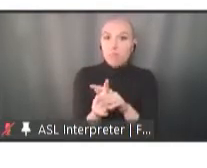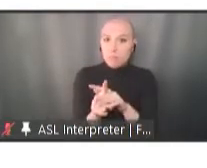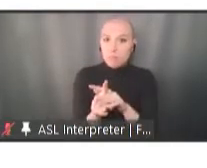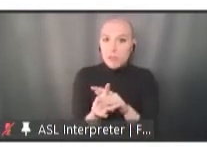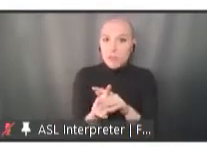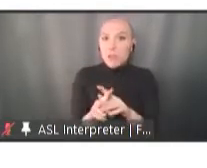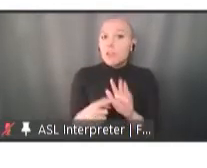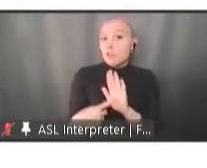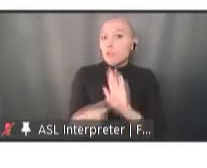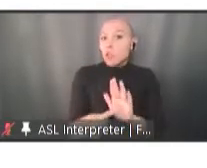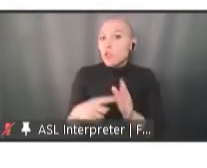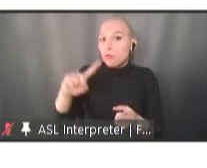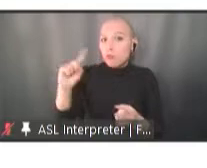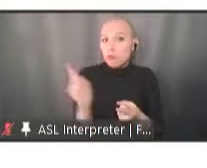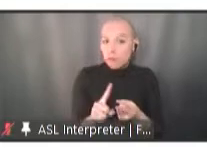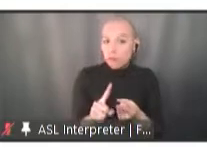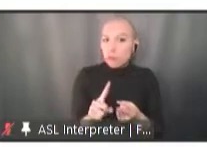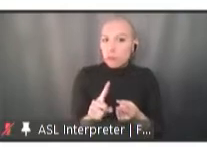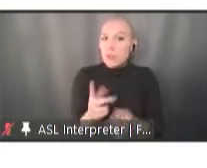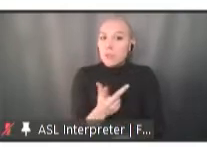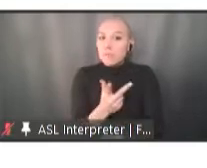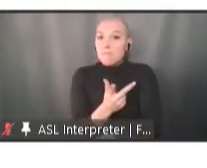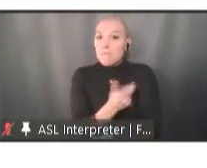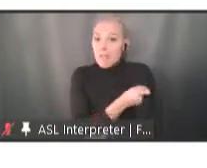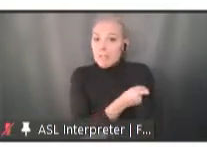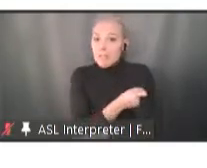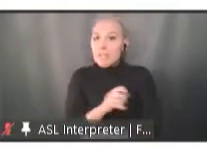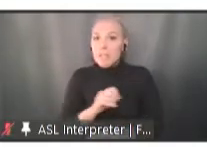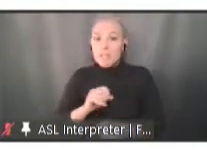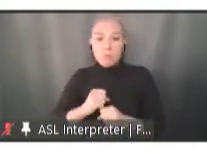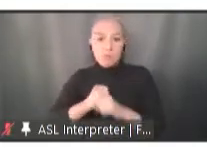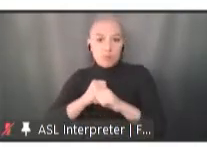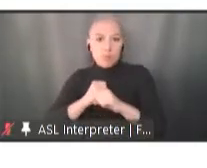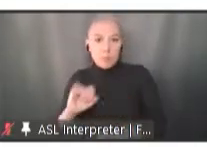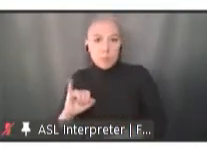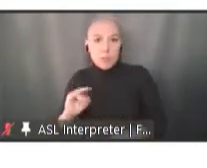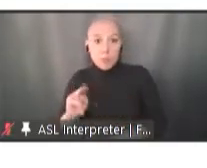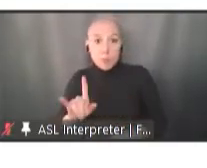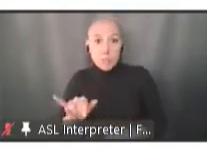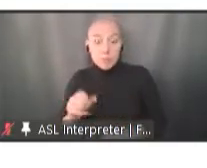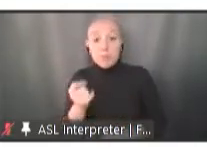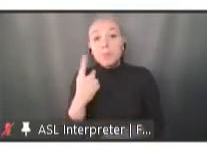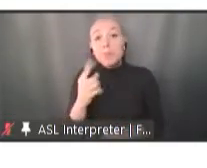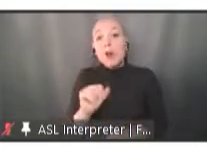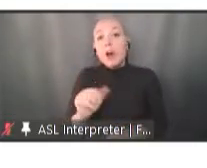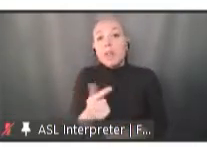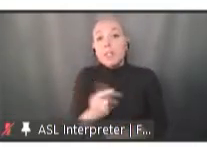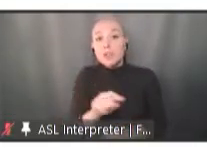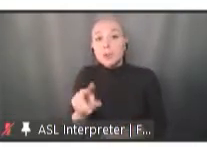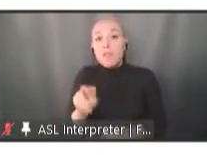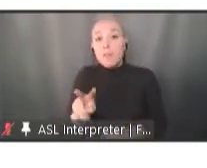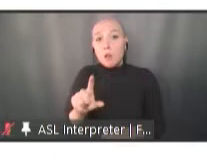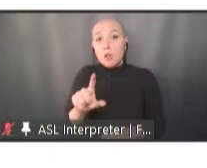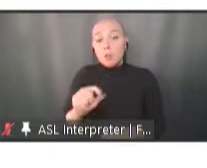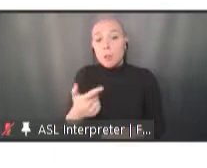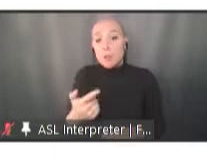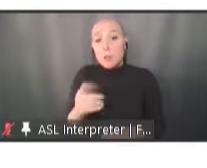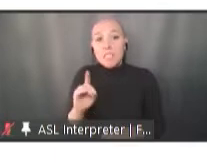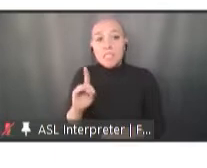From August to November 2021, CDC recommended additional primary COVID-19 vaccine doses